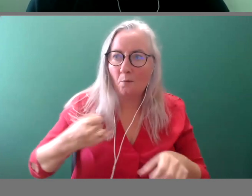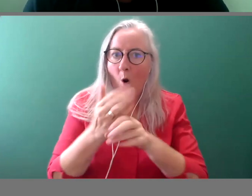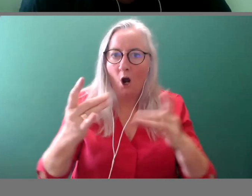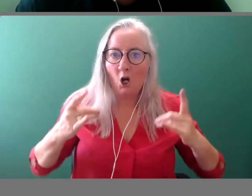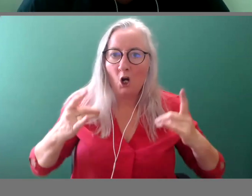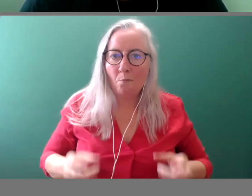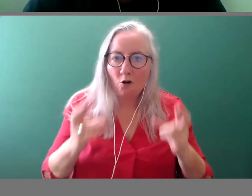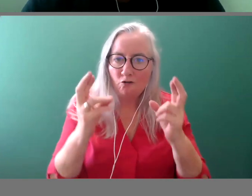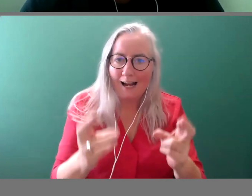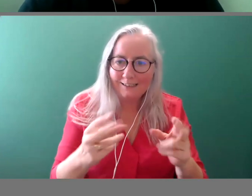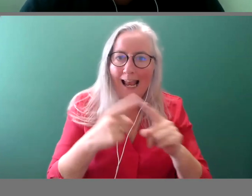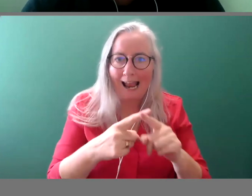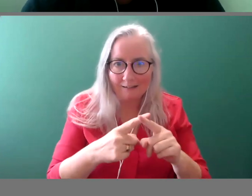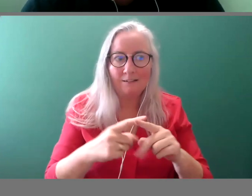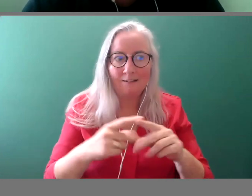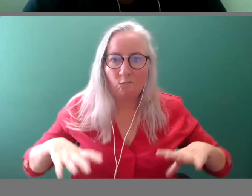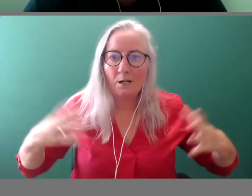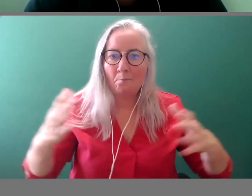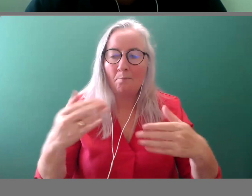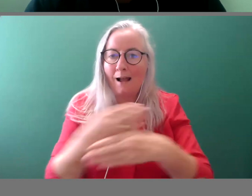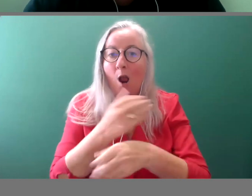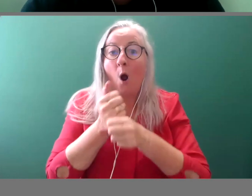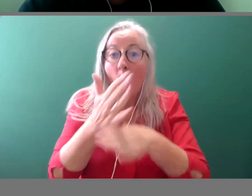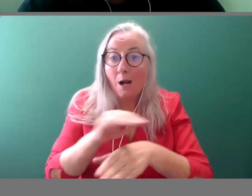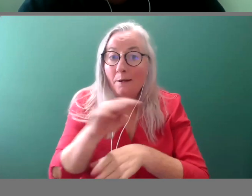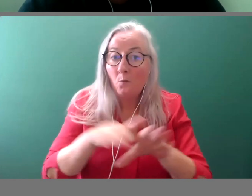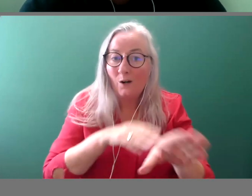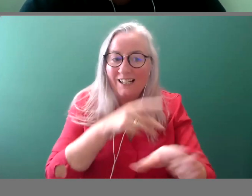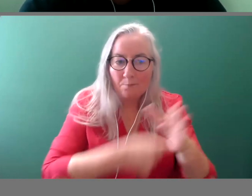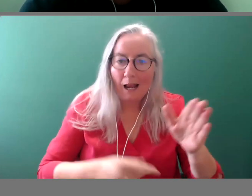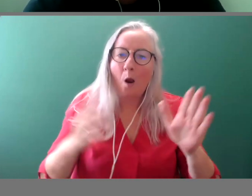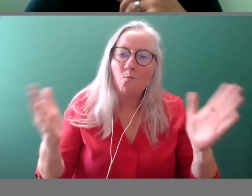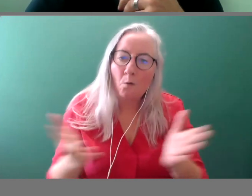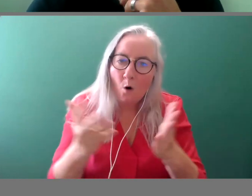fundamental freedoms by all persons with disabilities and promote and respect their